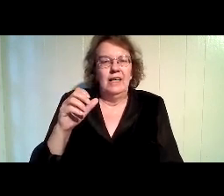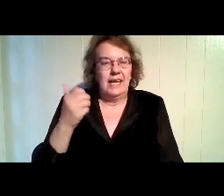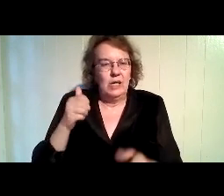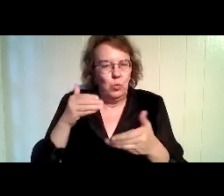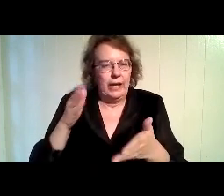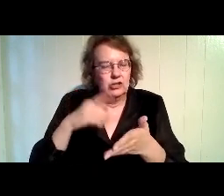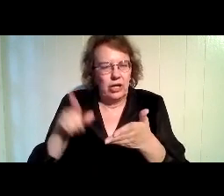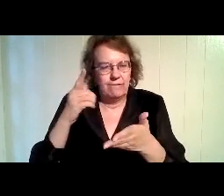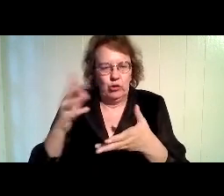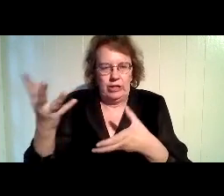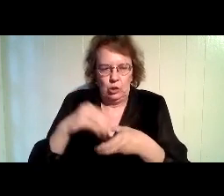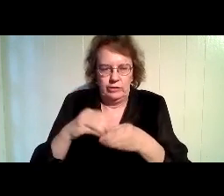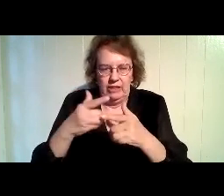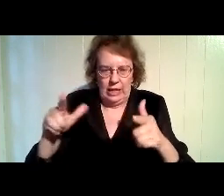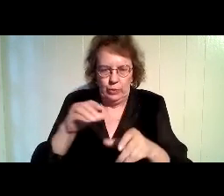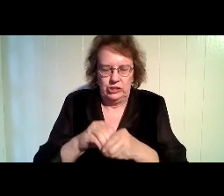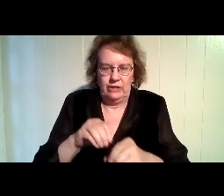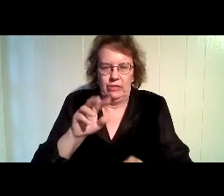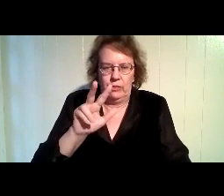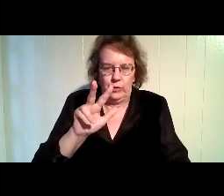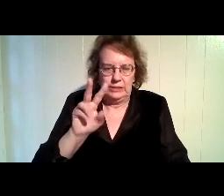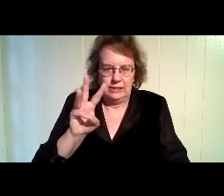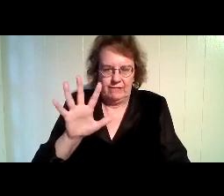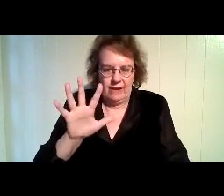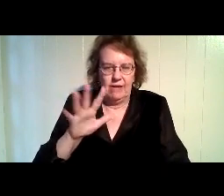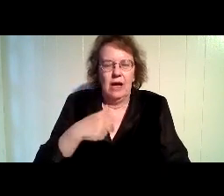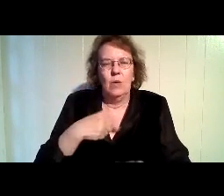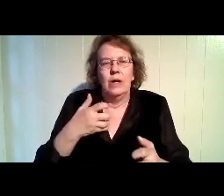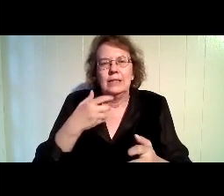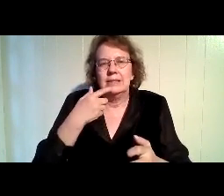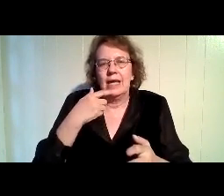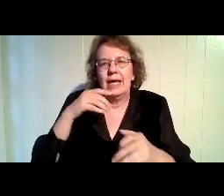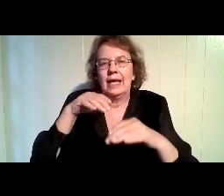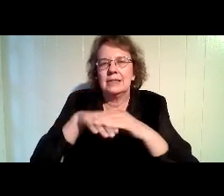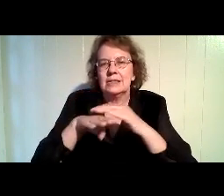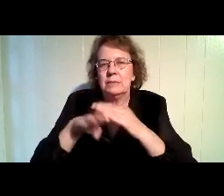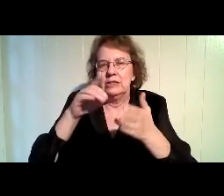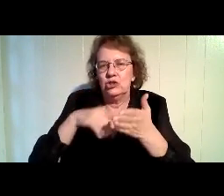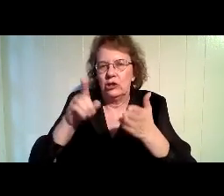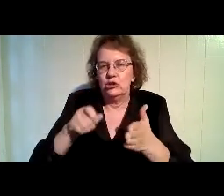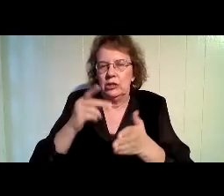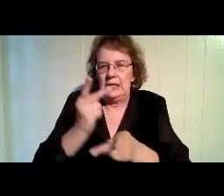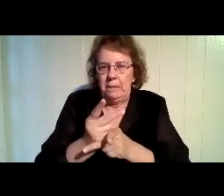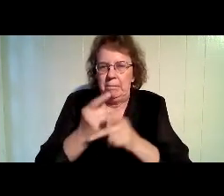Is a specific place I want to say that the accessibility checker itself should be keeping an eye out for inclusive